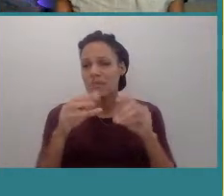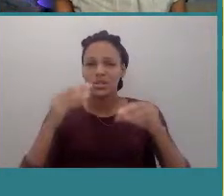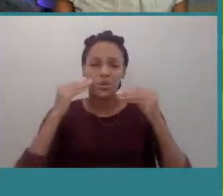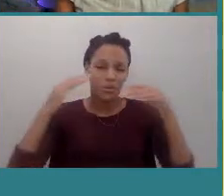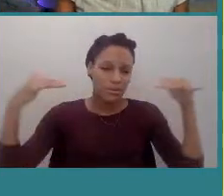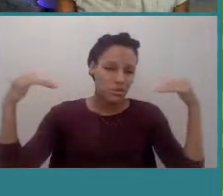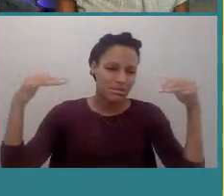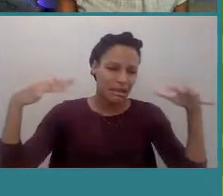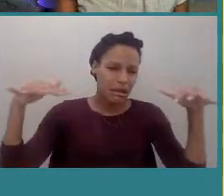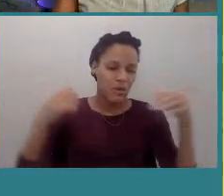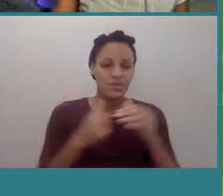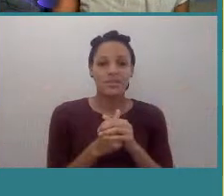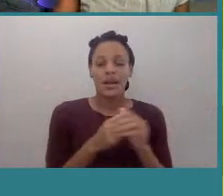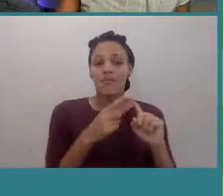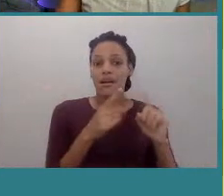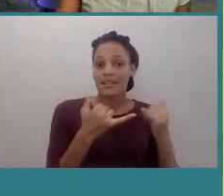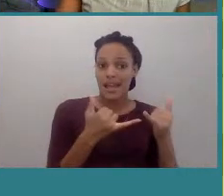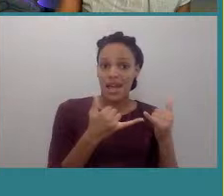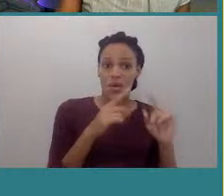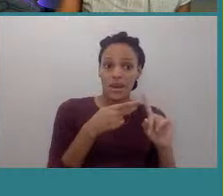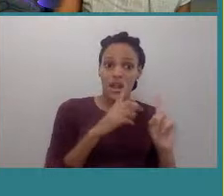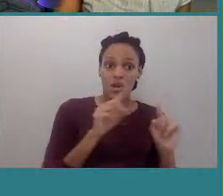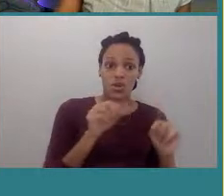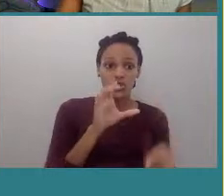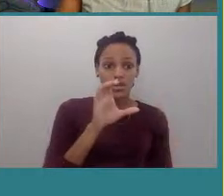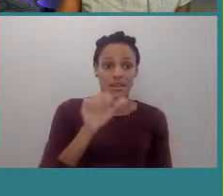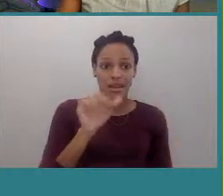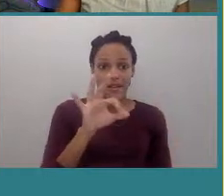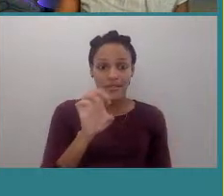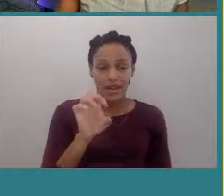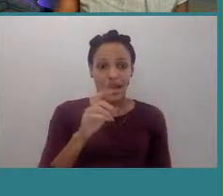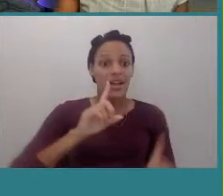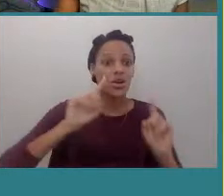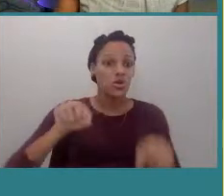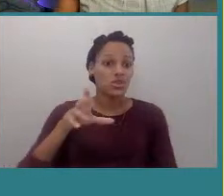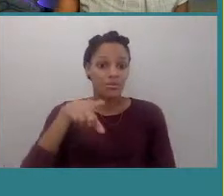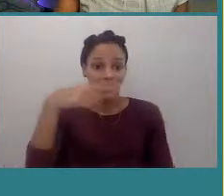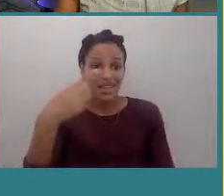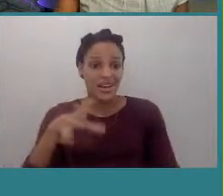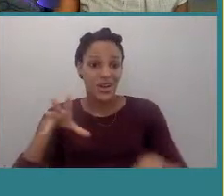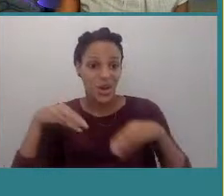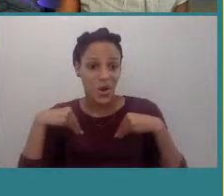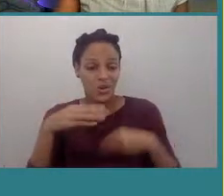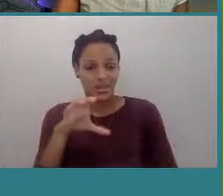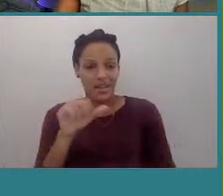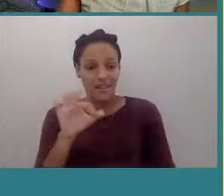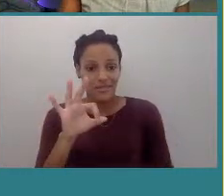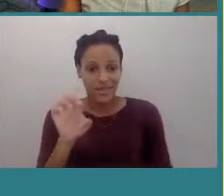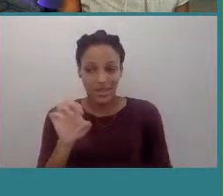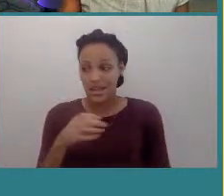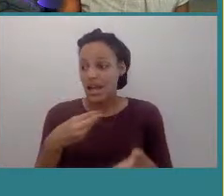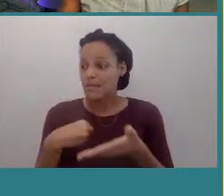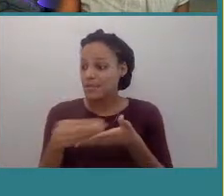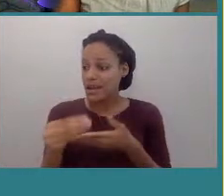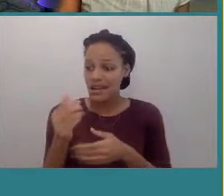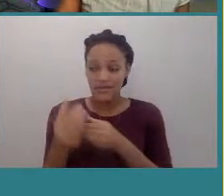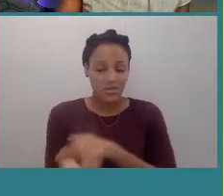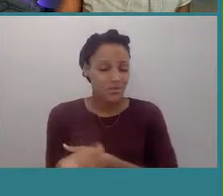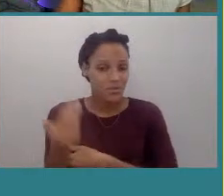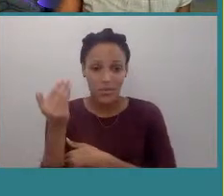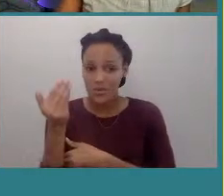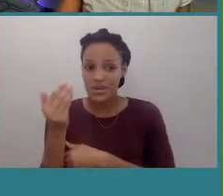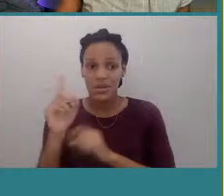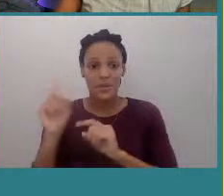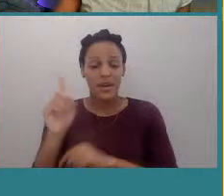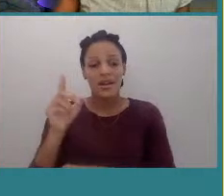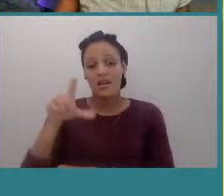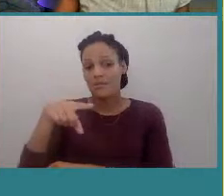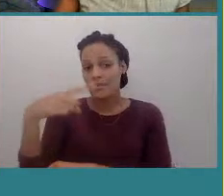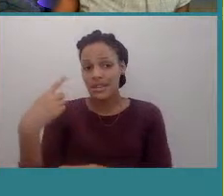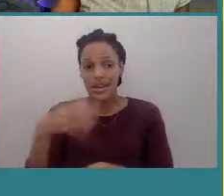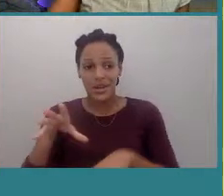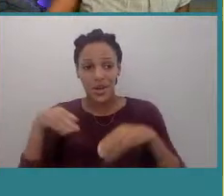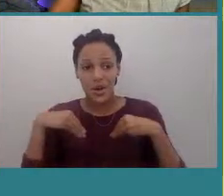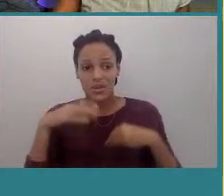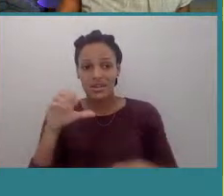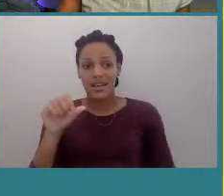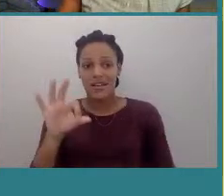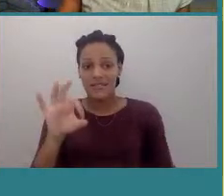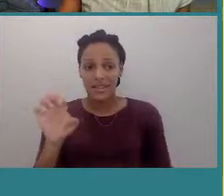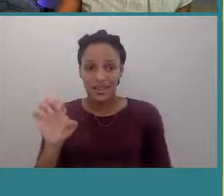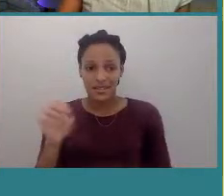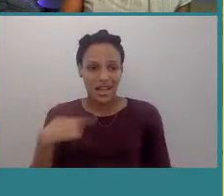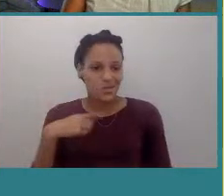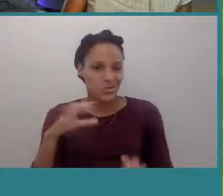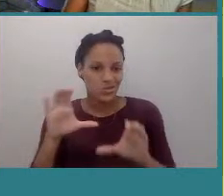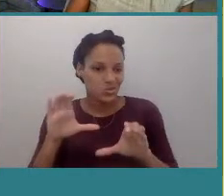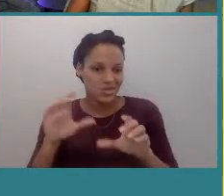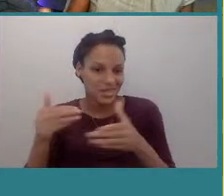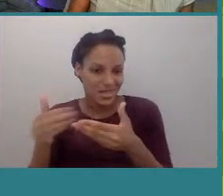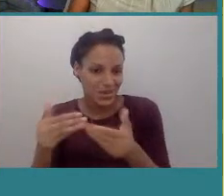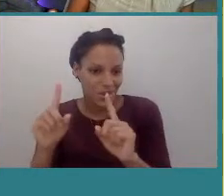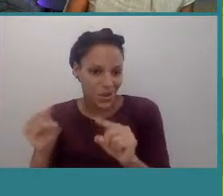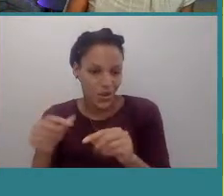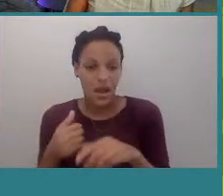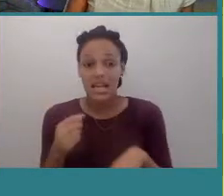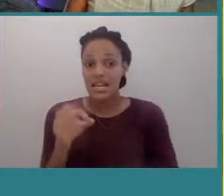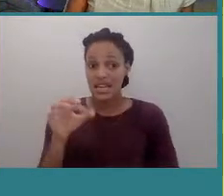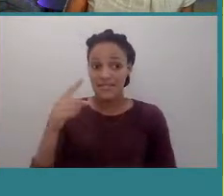it down. But when I go to a cafe, I go to a Black-owned cafe even if I have to walk